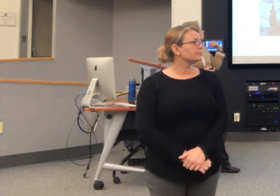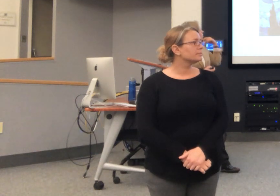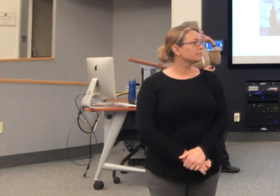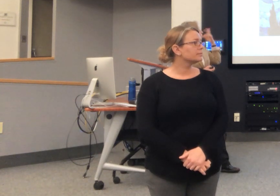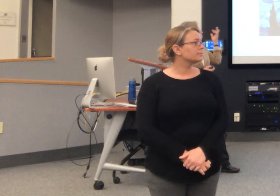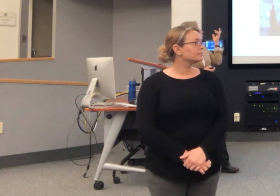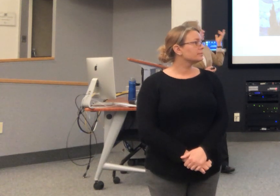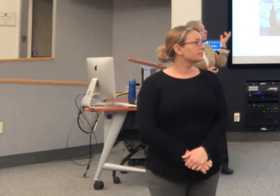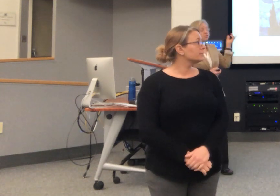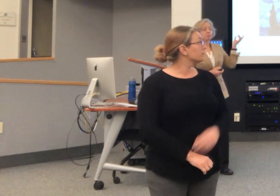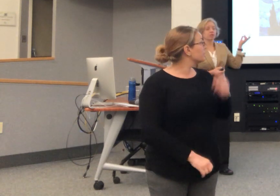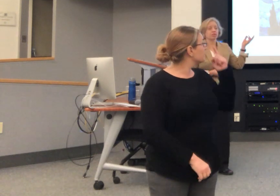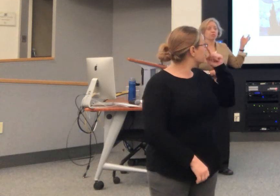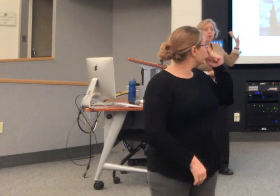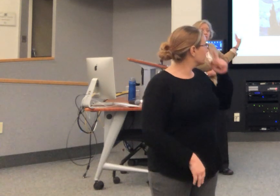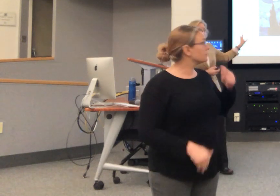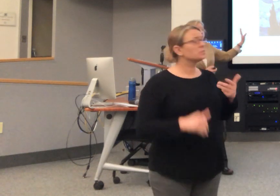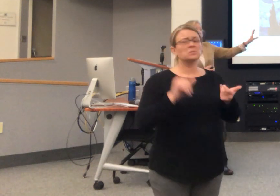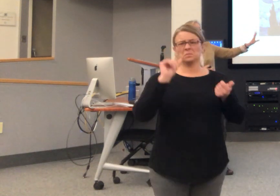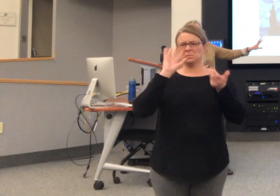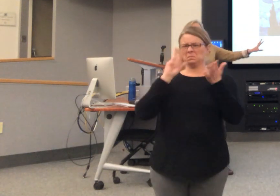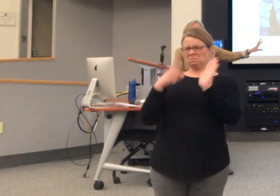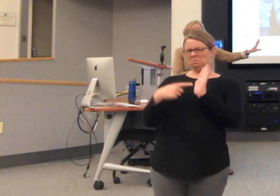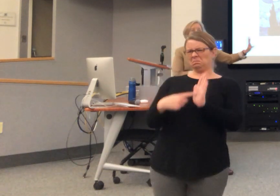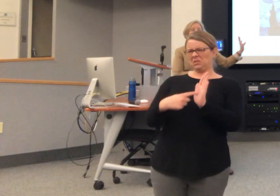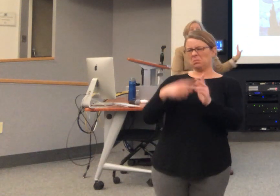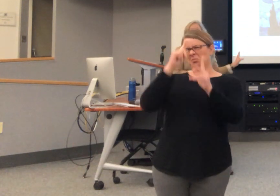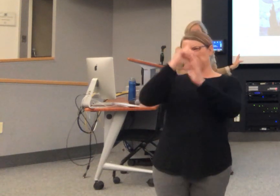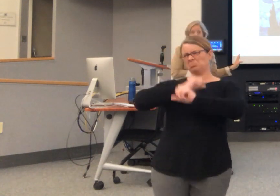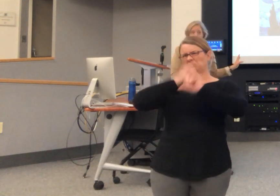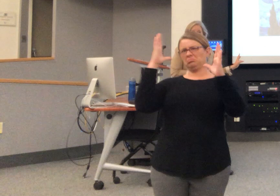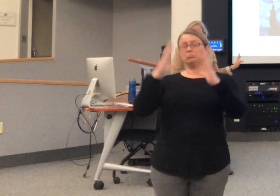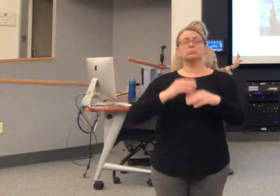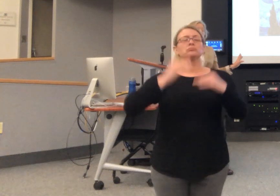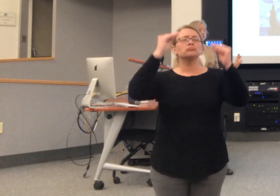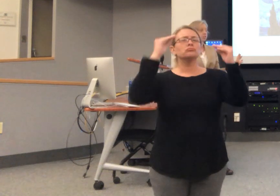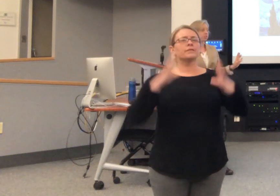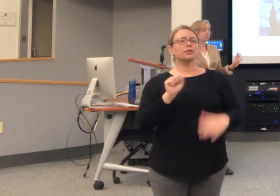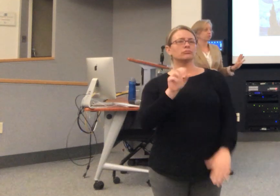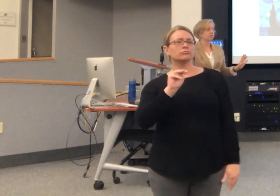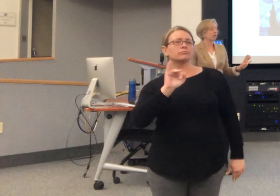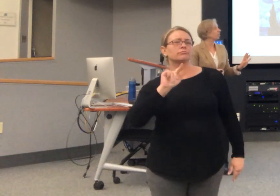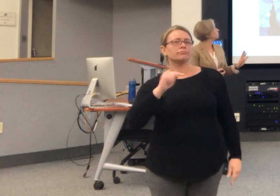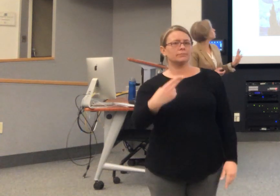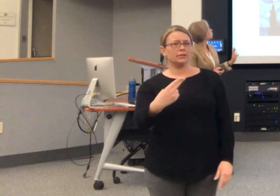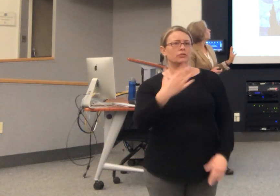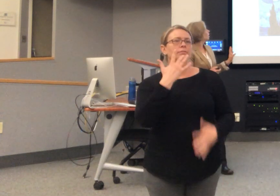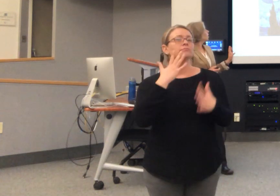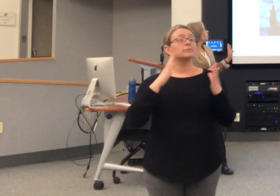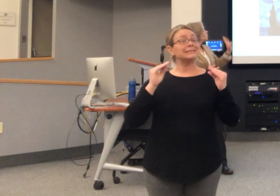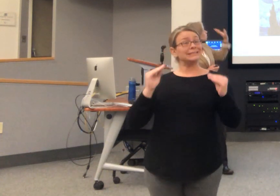So Professor Smith wants to use these images in her classroom when she's teaching her students art history.